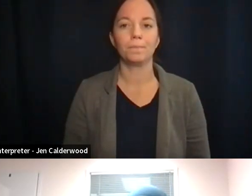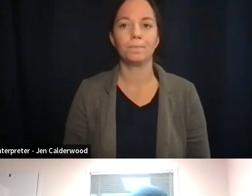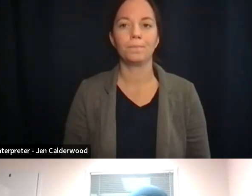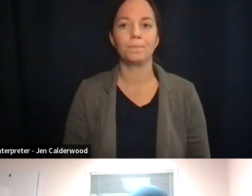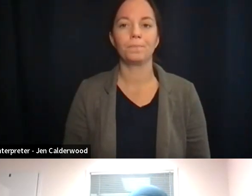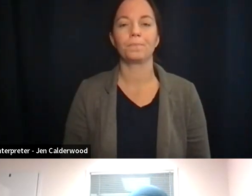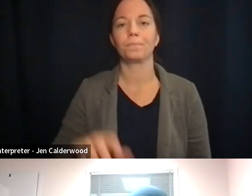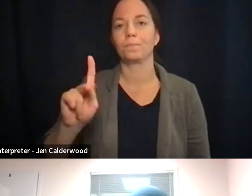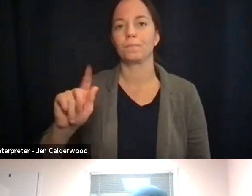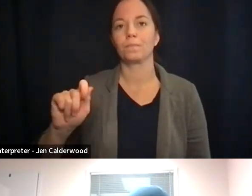Of that you could something that you could push